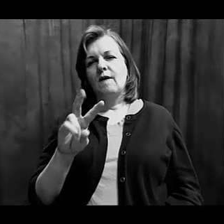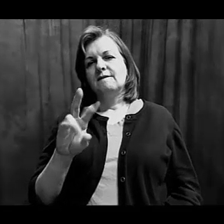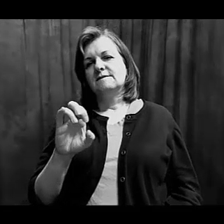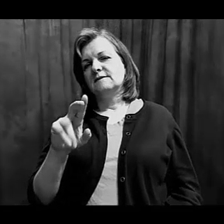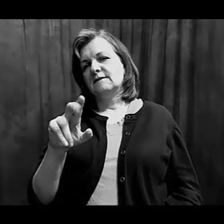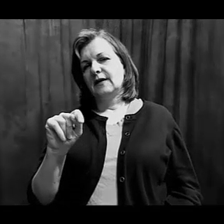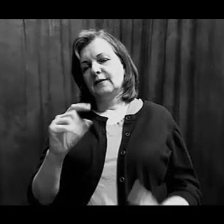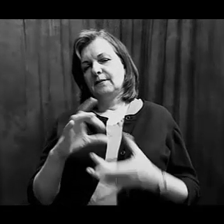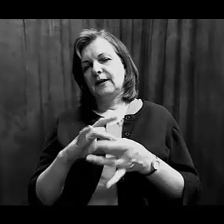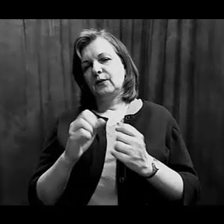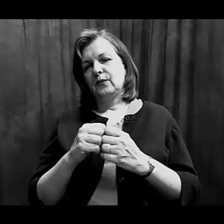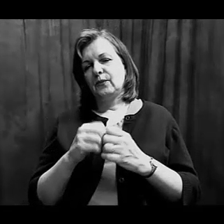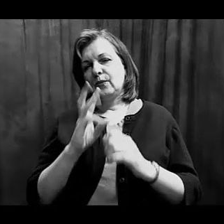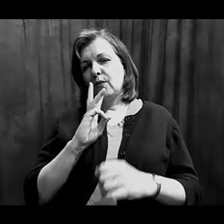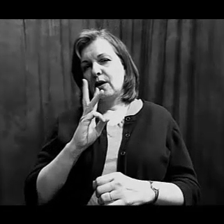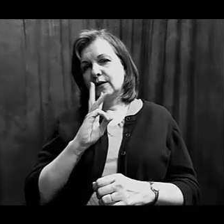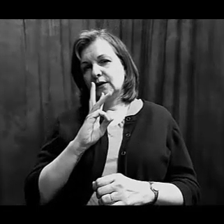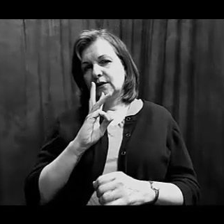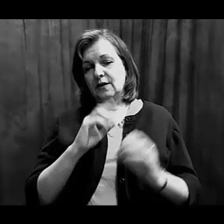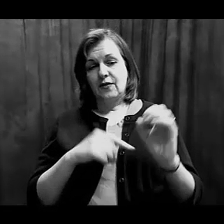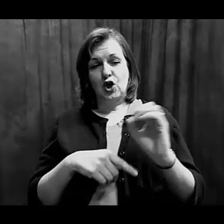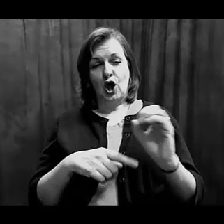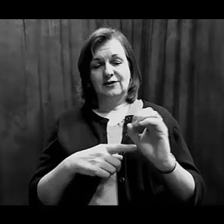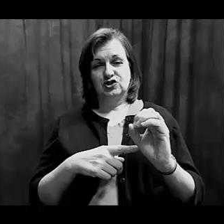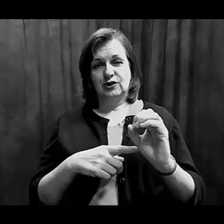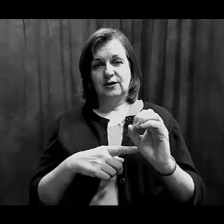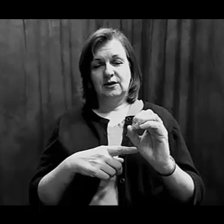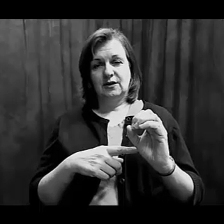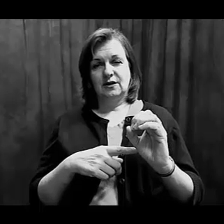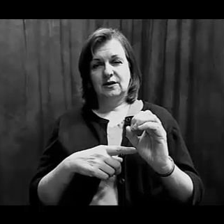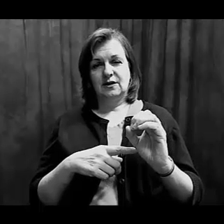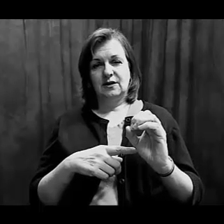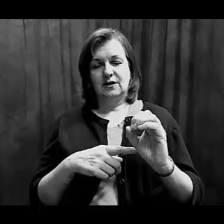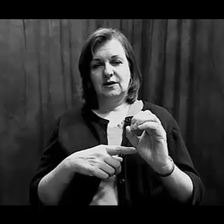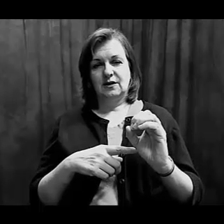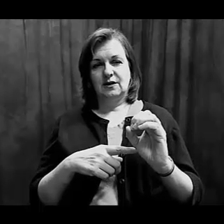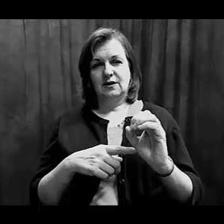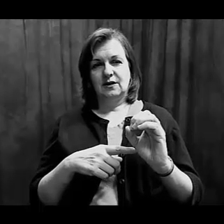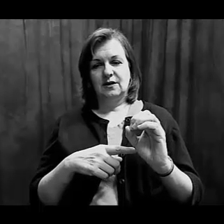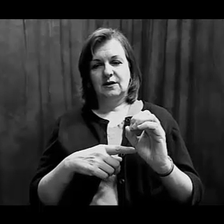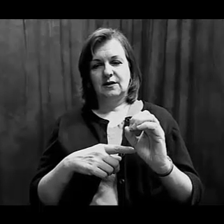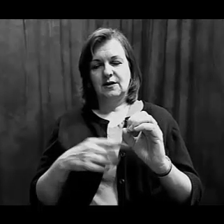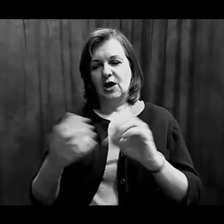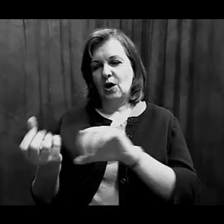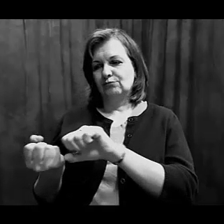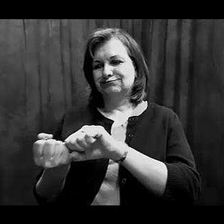we're looking at the idea that oxygen is actually going to be